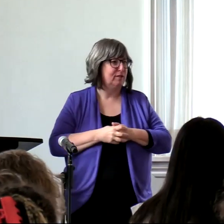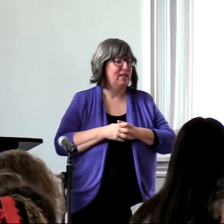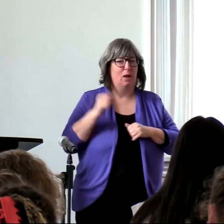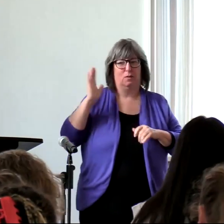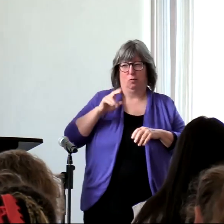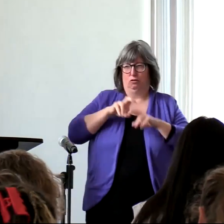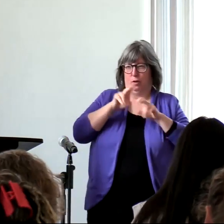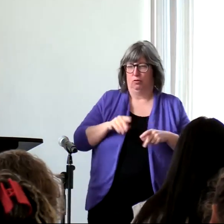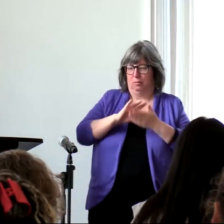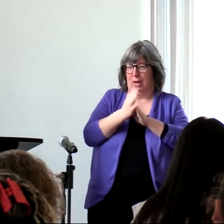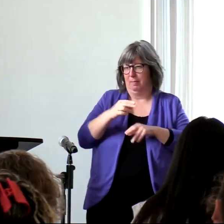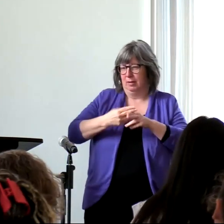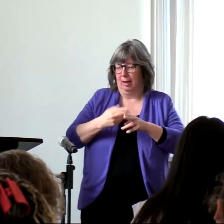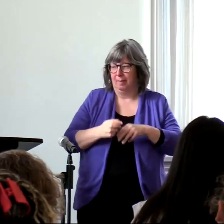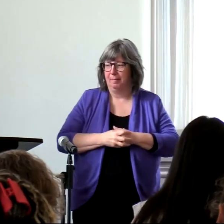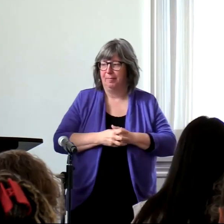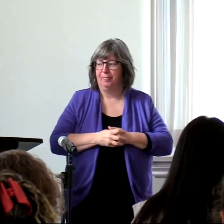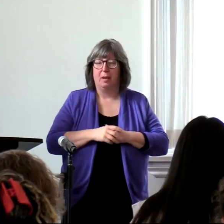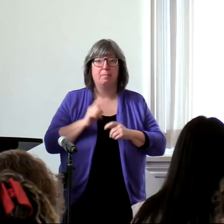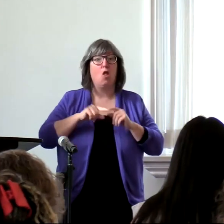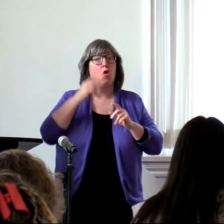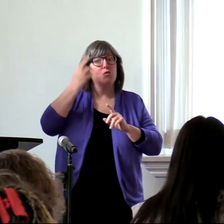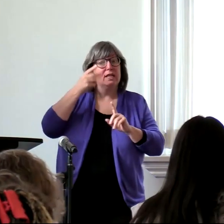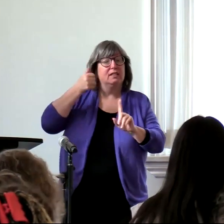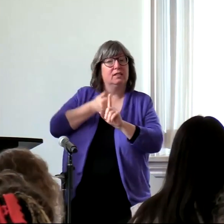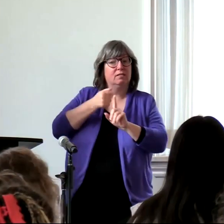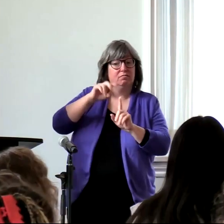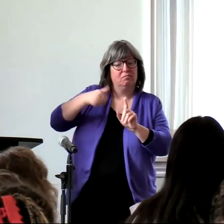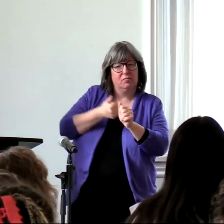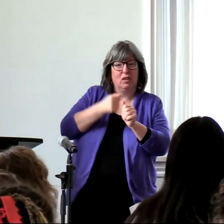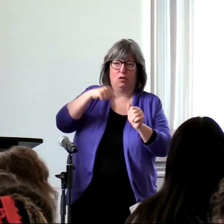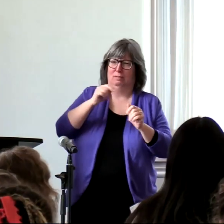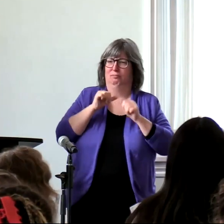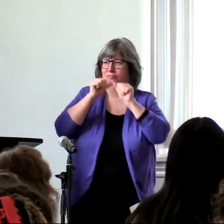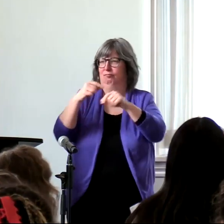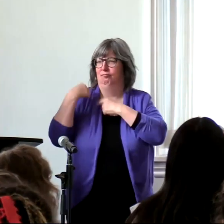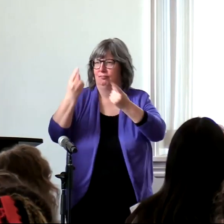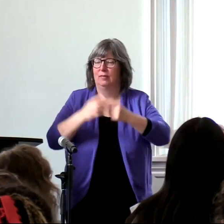The spirit of the award remains unchanged. Hebb, who passed away in October 1999,